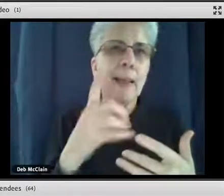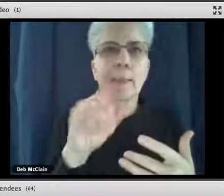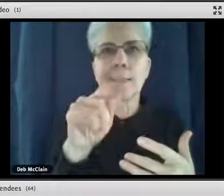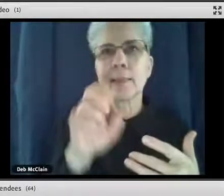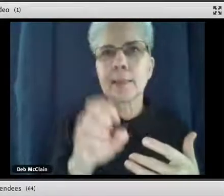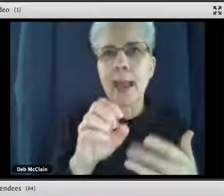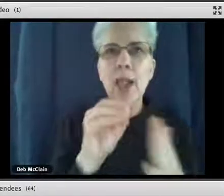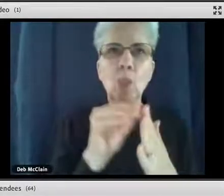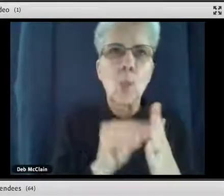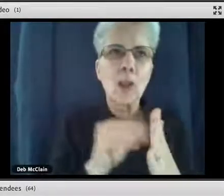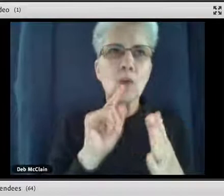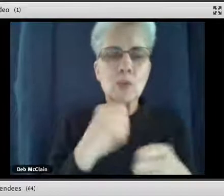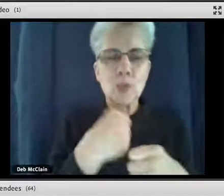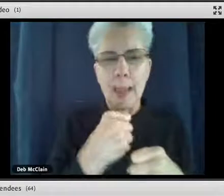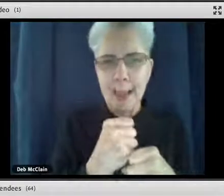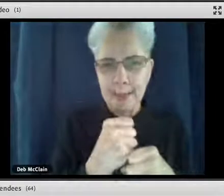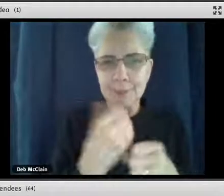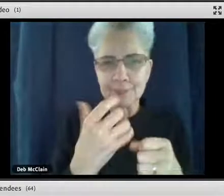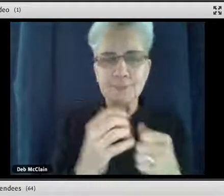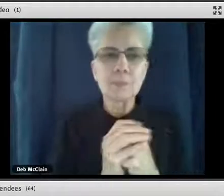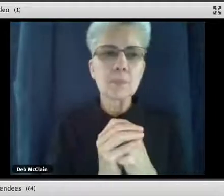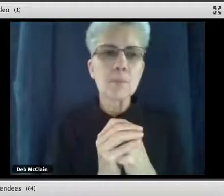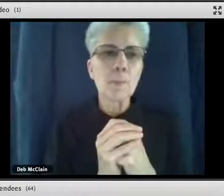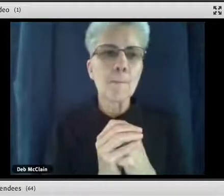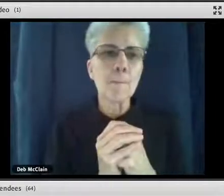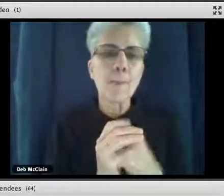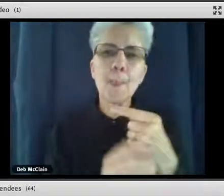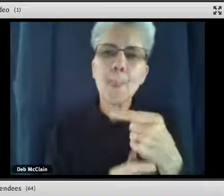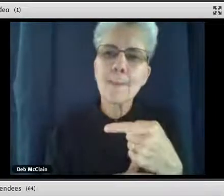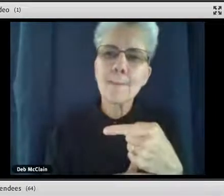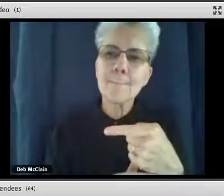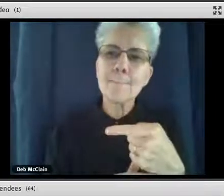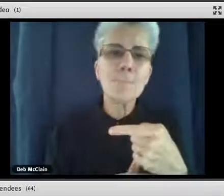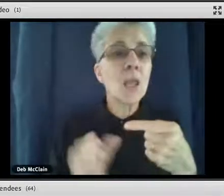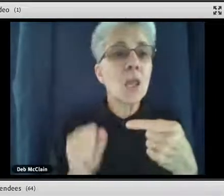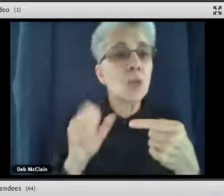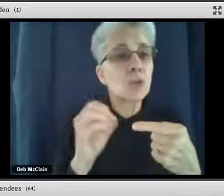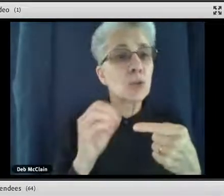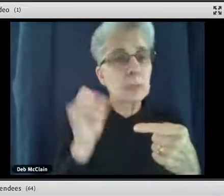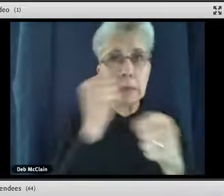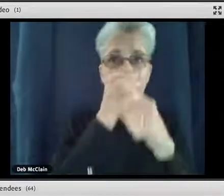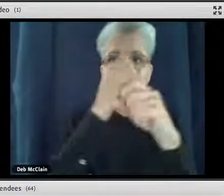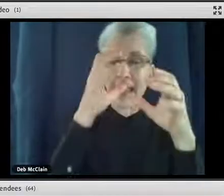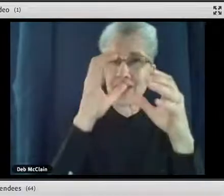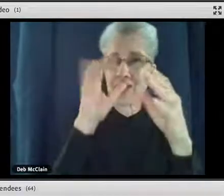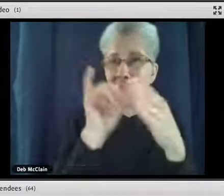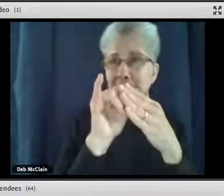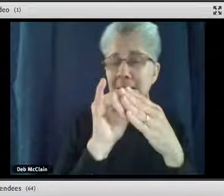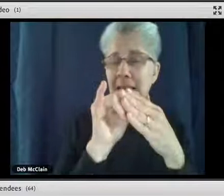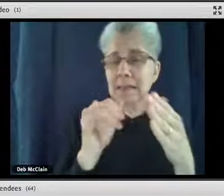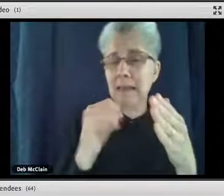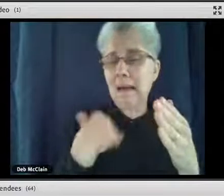like the date the record was created, for example. And so if you can just imagine this,